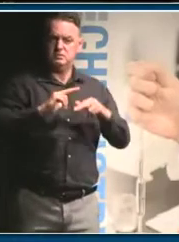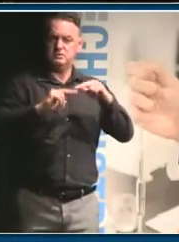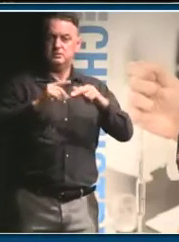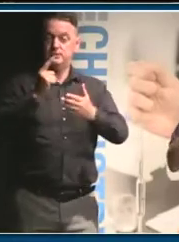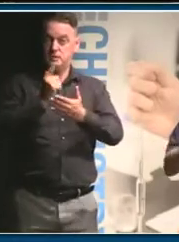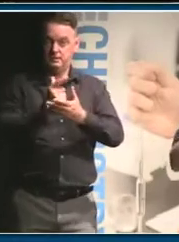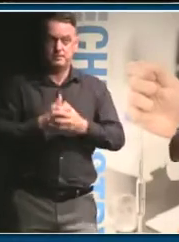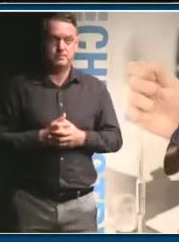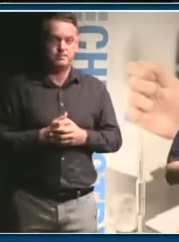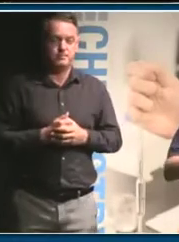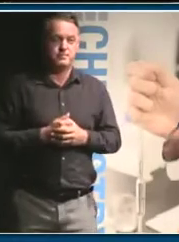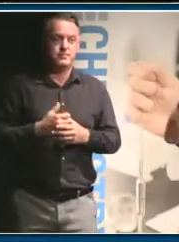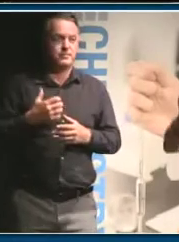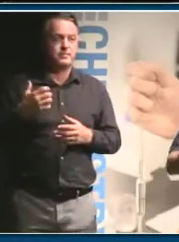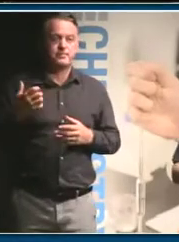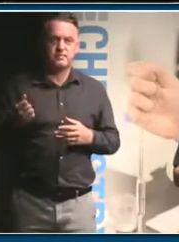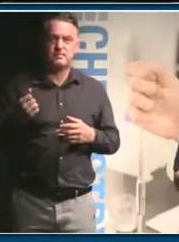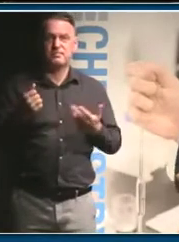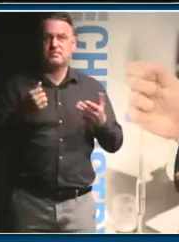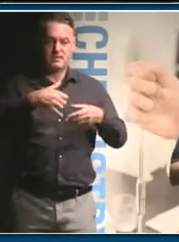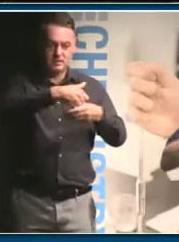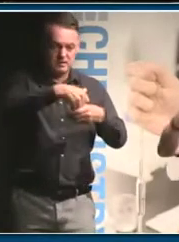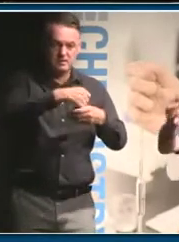though like I said at the beginning the pharmaceuticals, the agricultural agents,